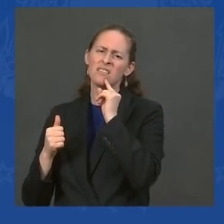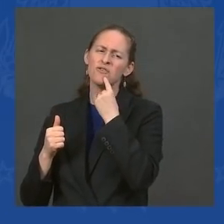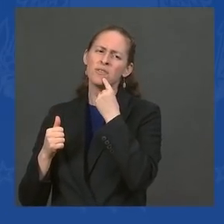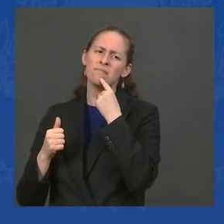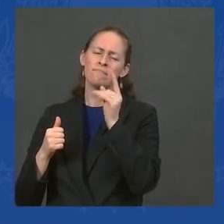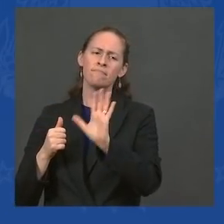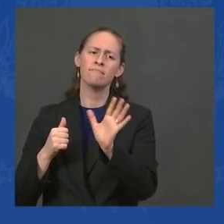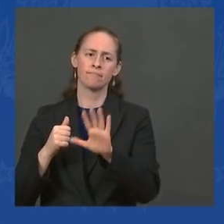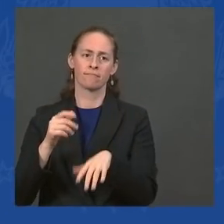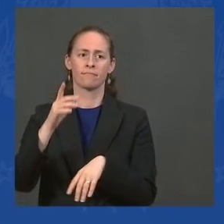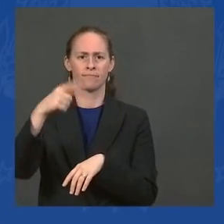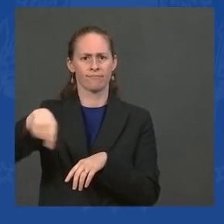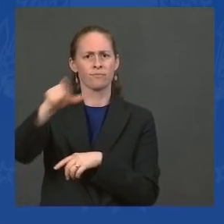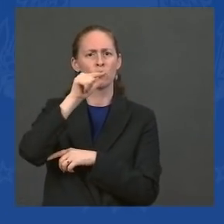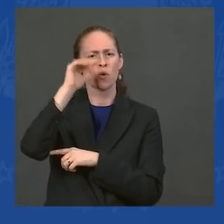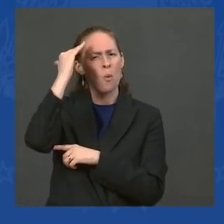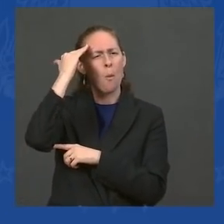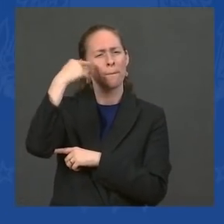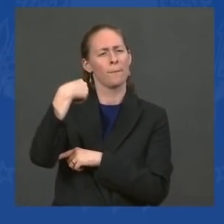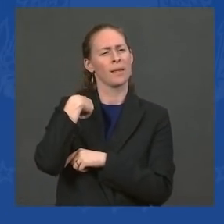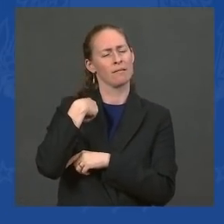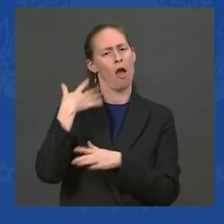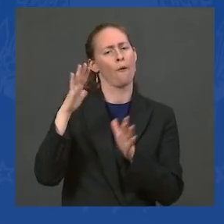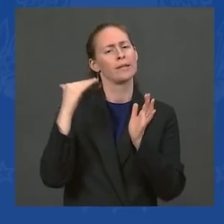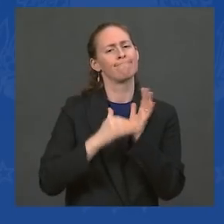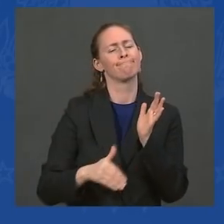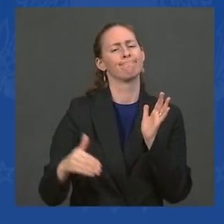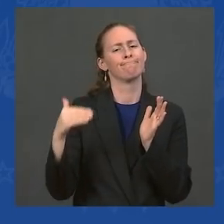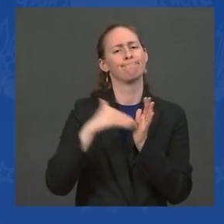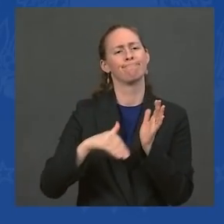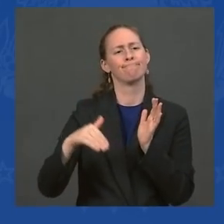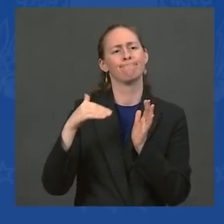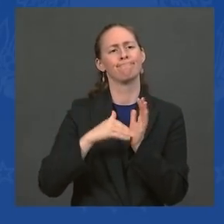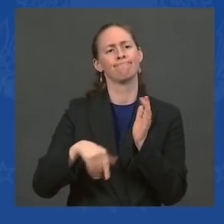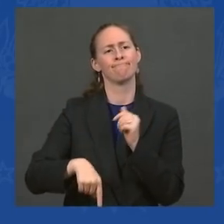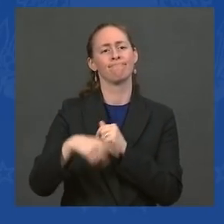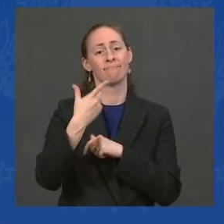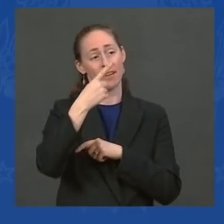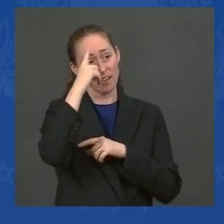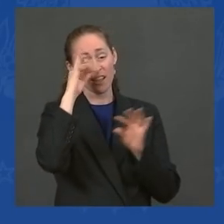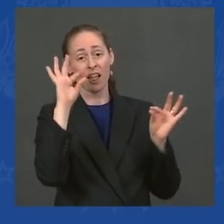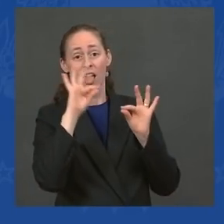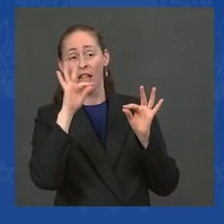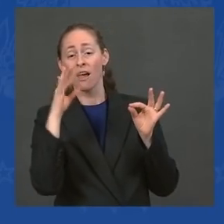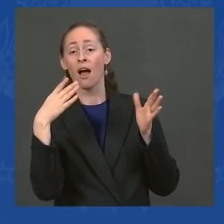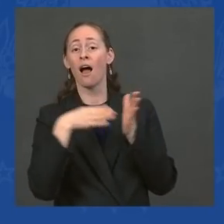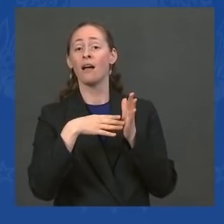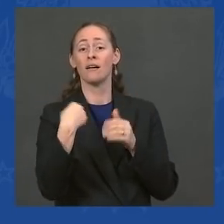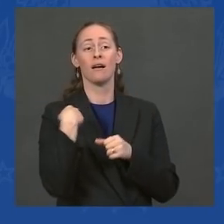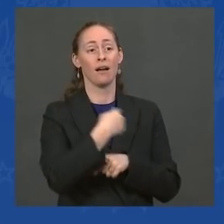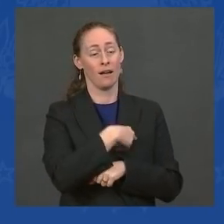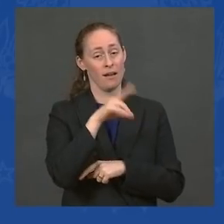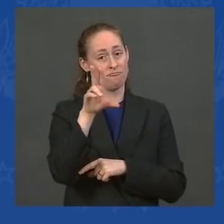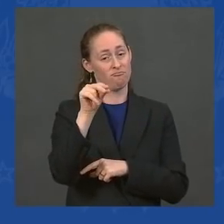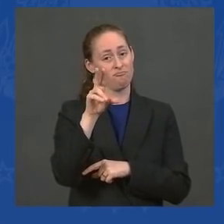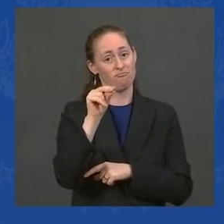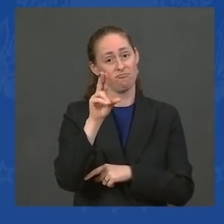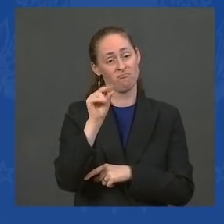I've said it a thousand times: It's never a good bet to -- to bet against the American people. Never a good bet.